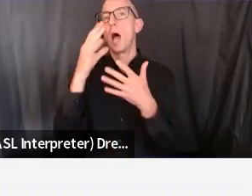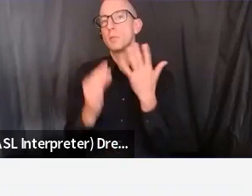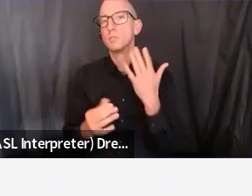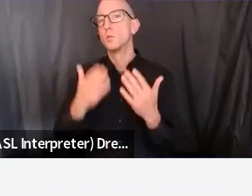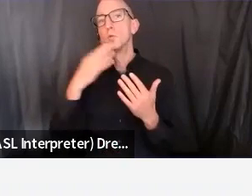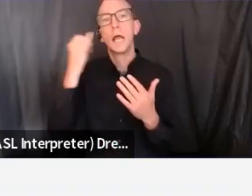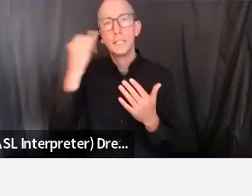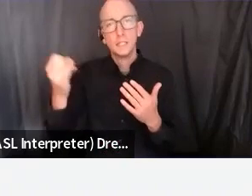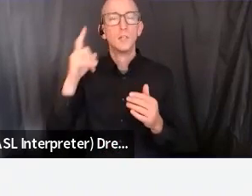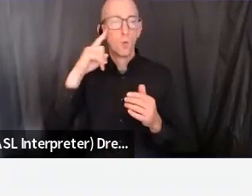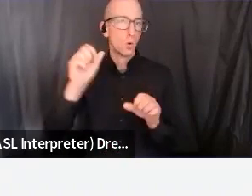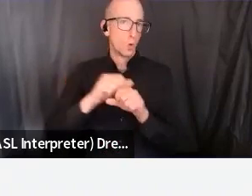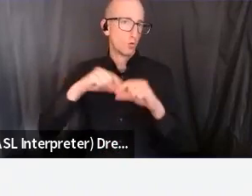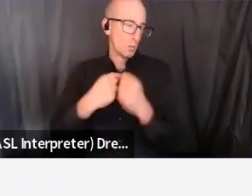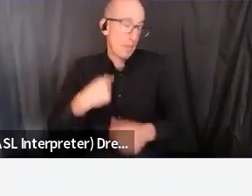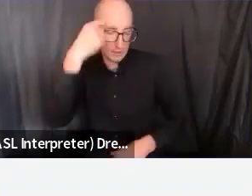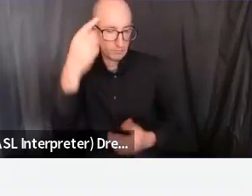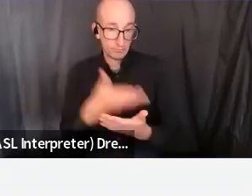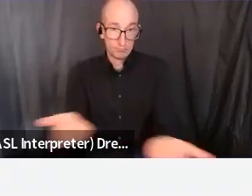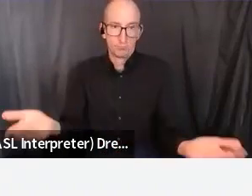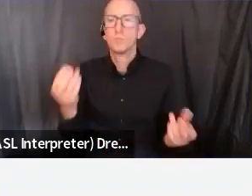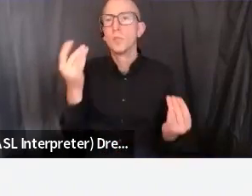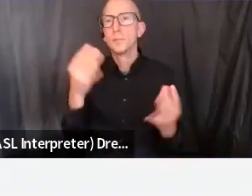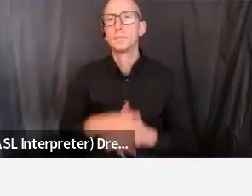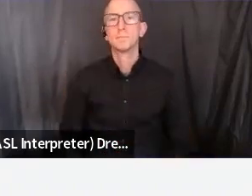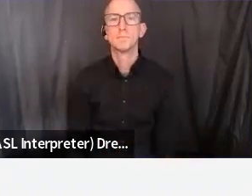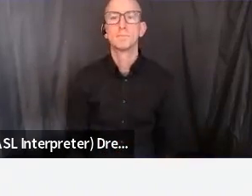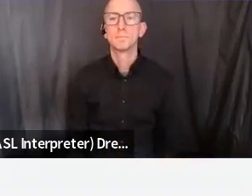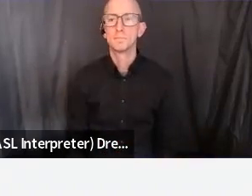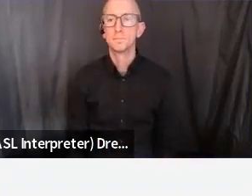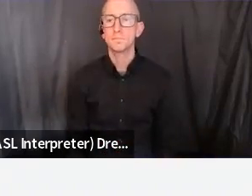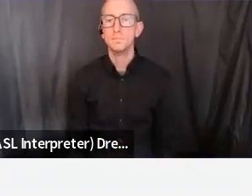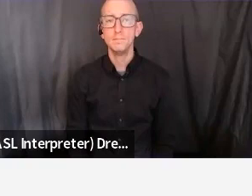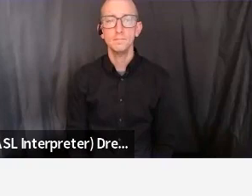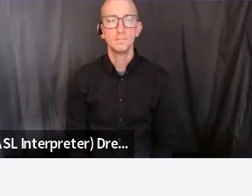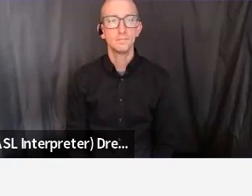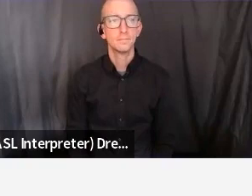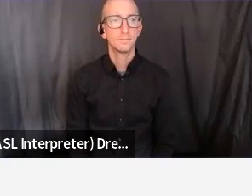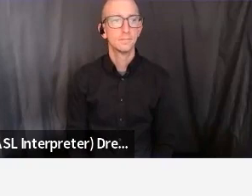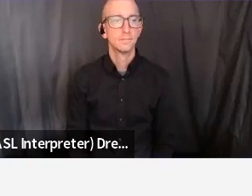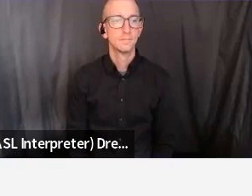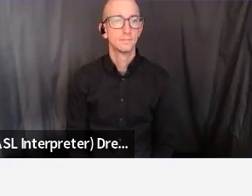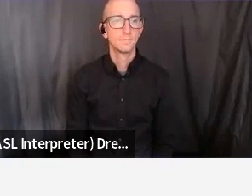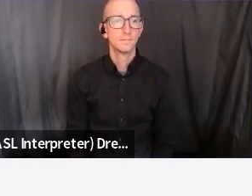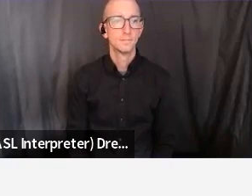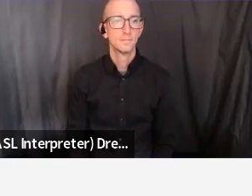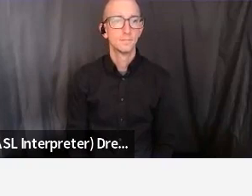required engines, equipment, and other sources of pollution. And finally, the Port Authority of New